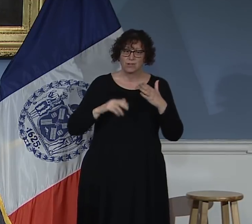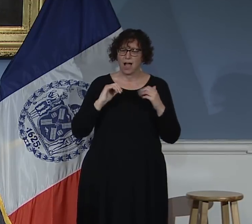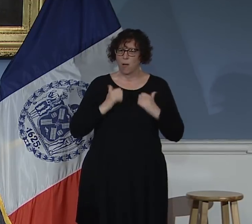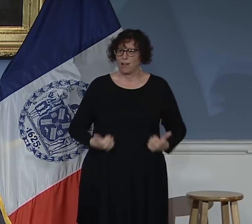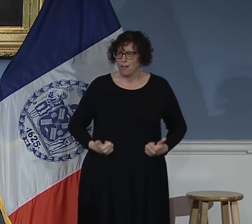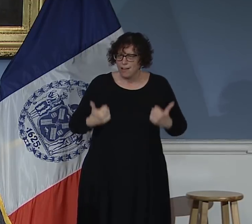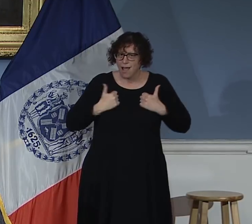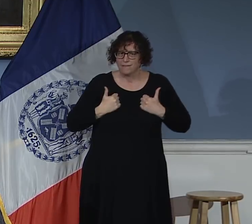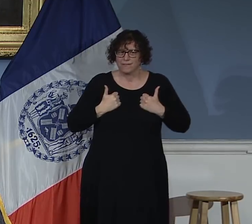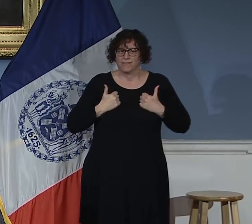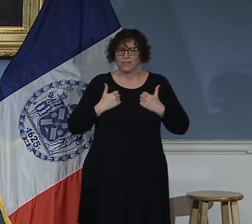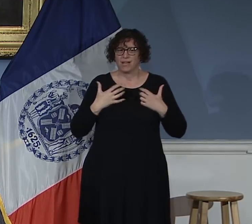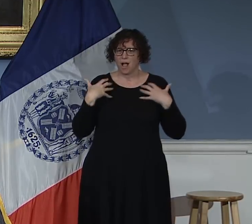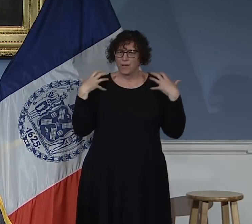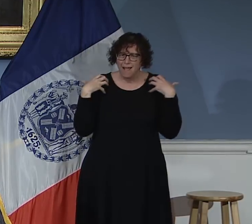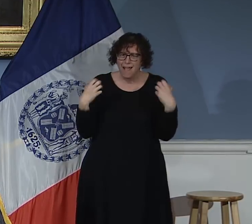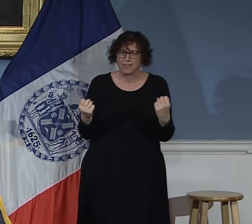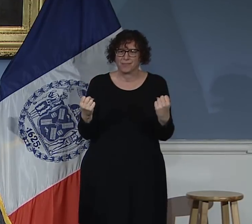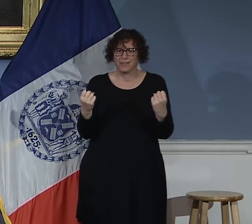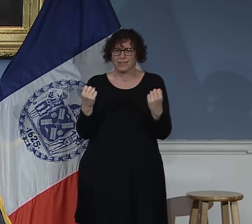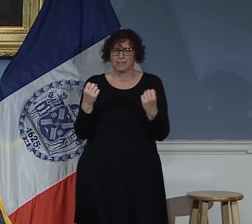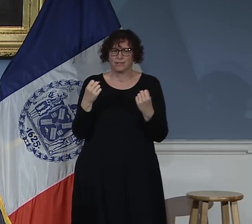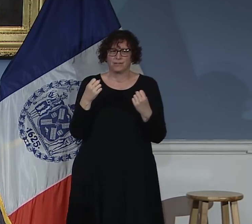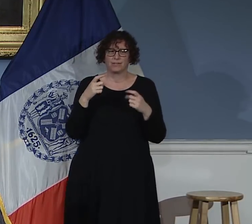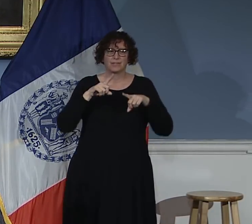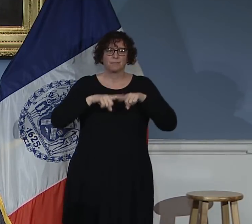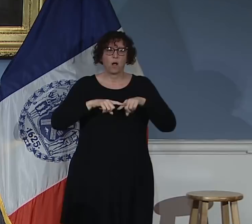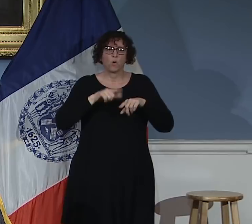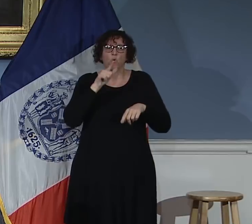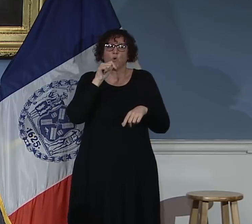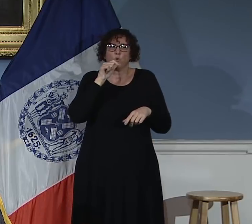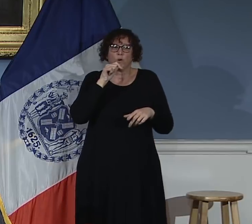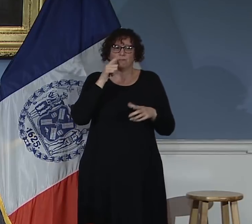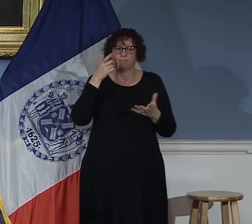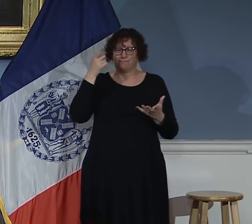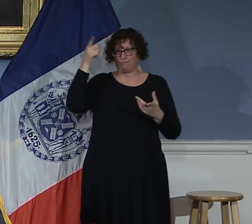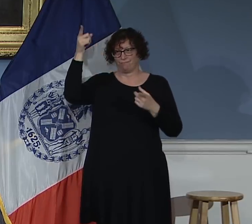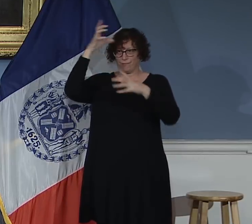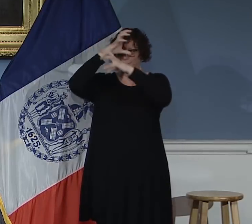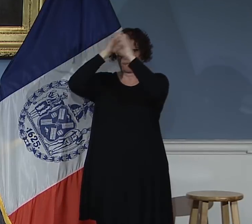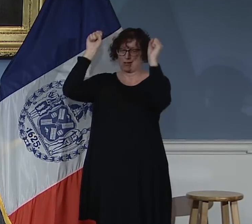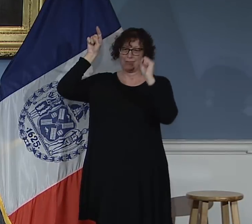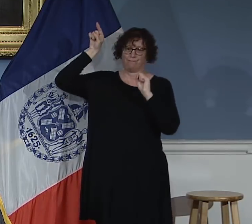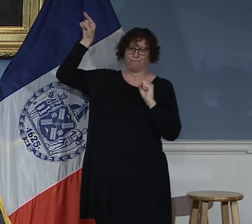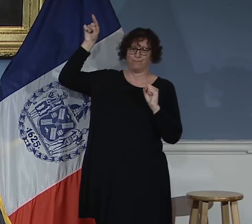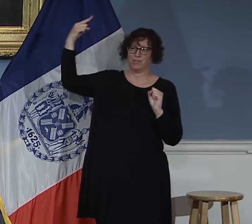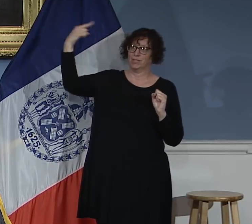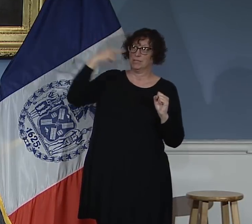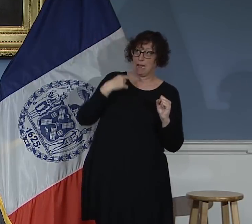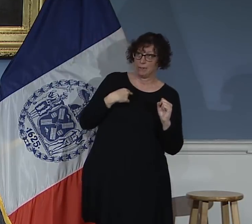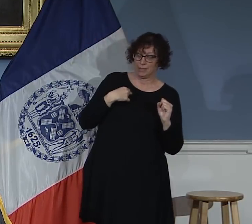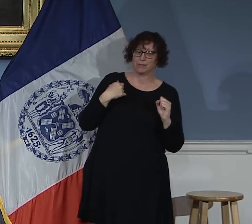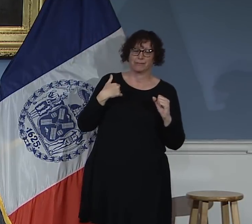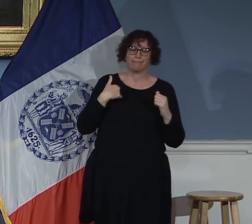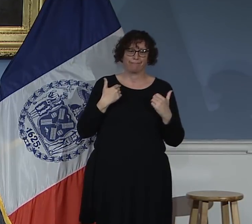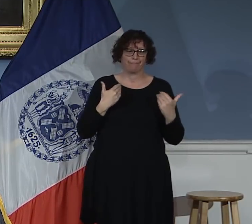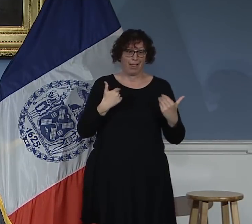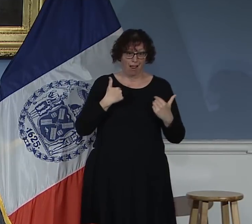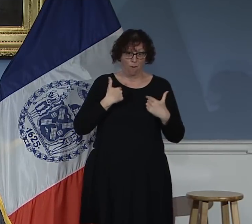FROM. WE ARE THE FRONT LINE. WE ARE GOING THROUGH MORE THAN ALMSOT YANPCELA